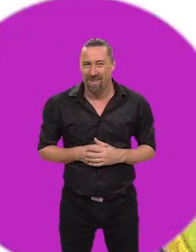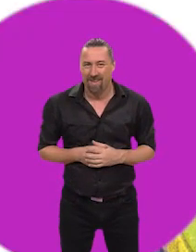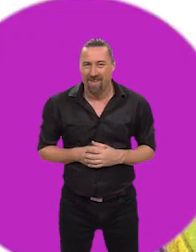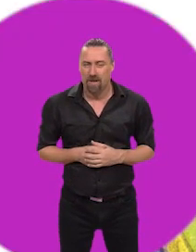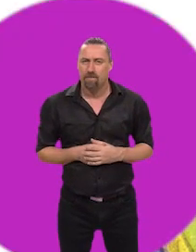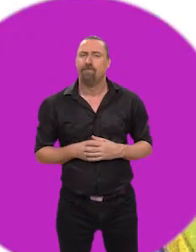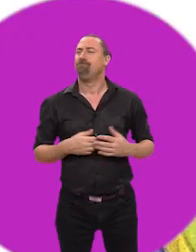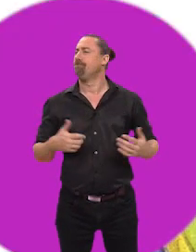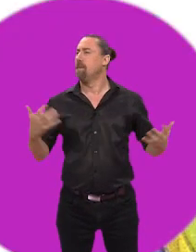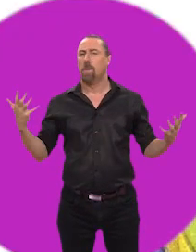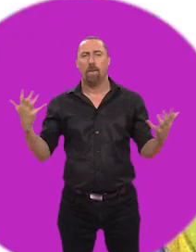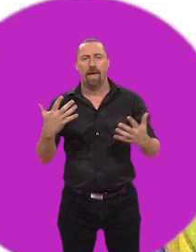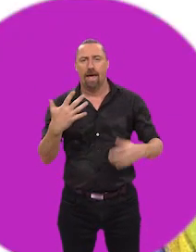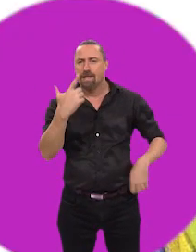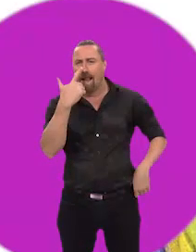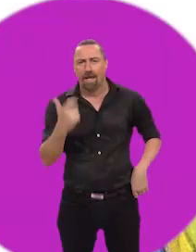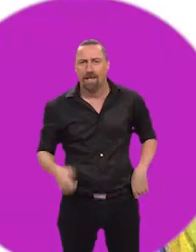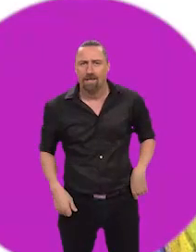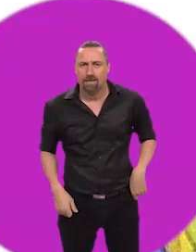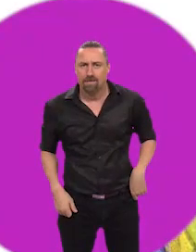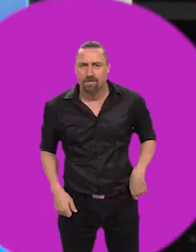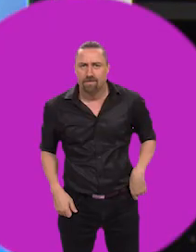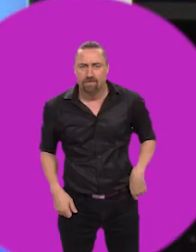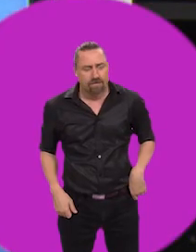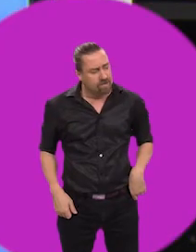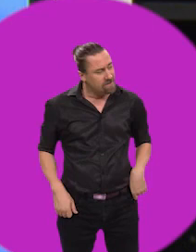"Where's Lucky?" Can you see him?